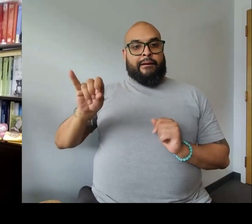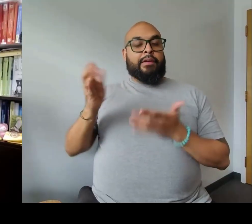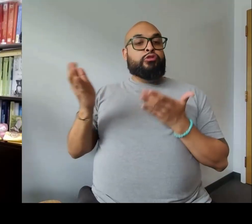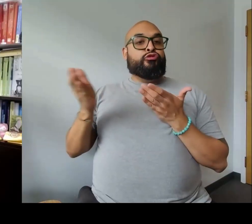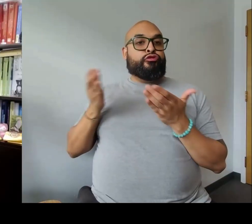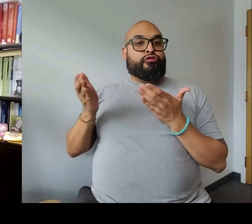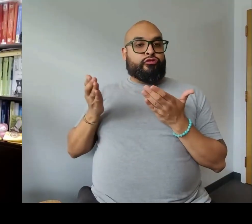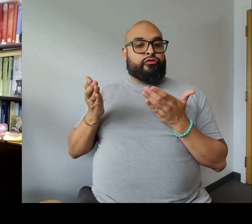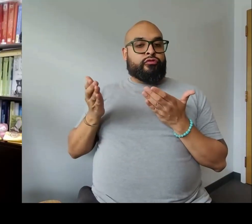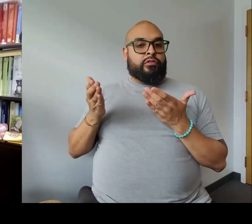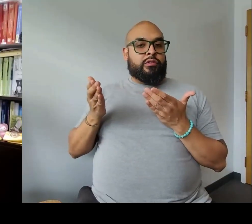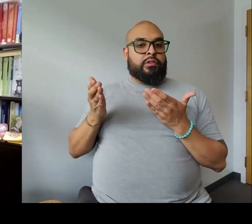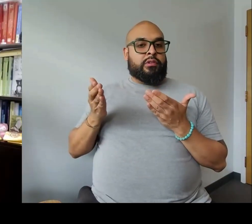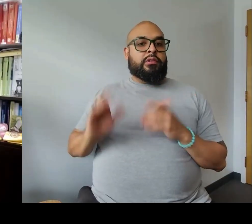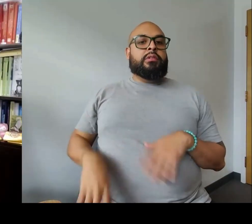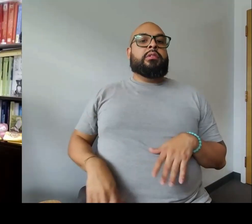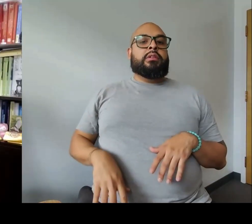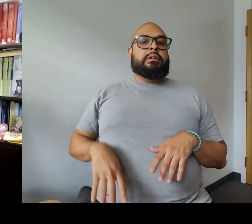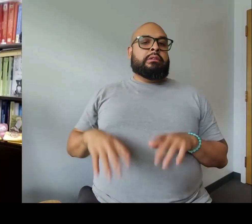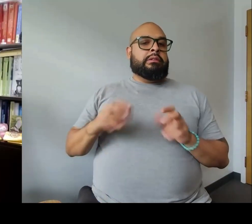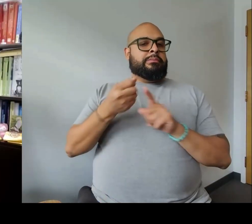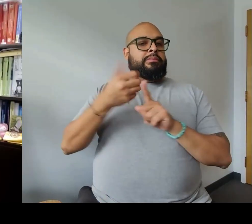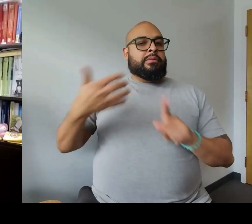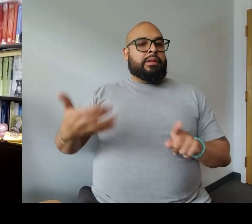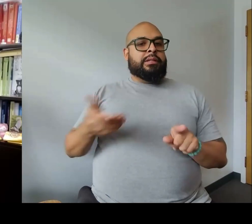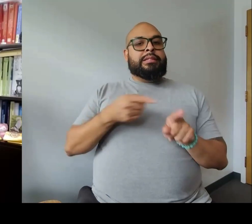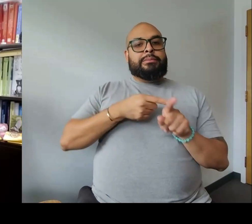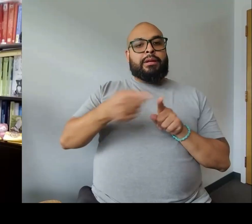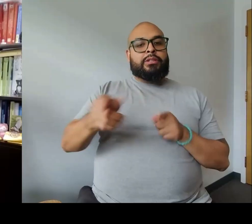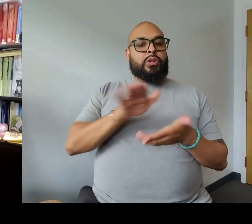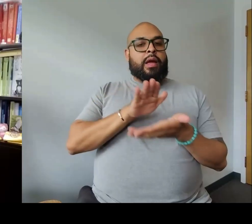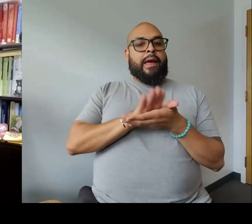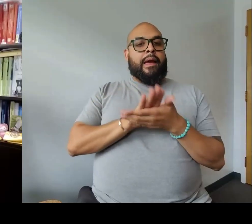specialized academic intervention due to where they were academically.